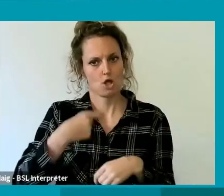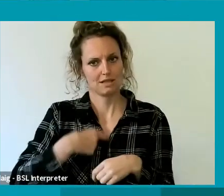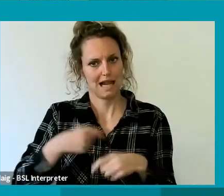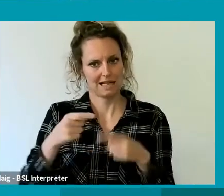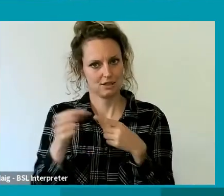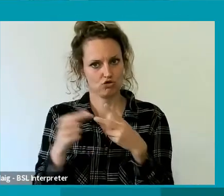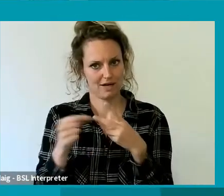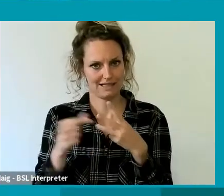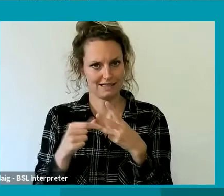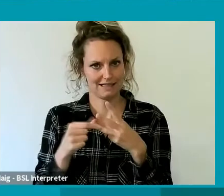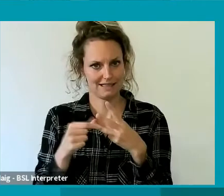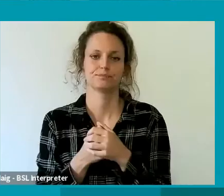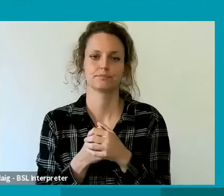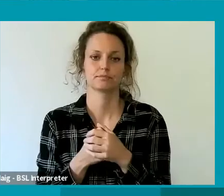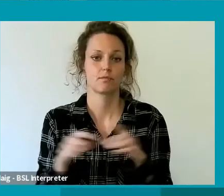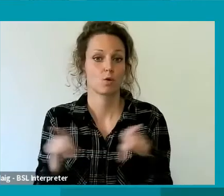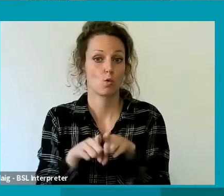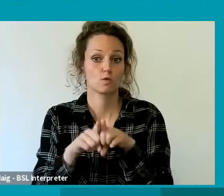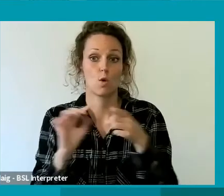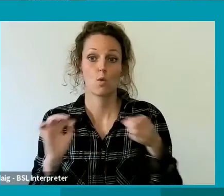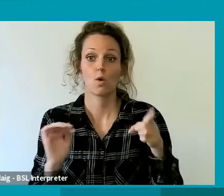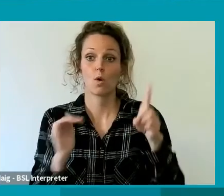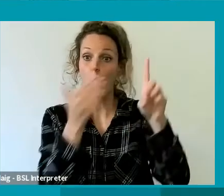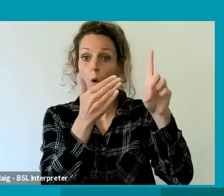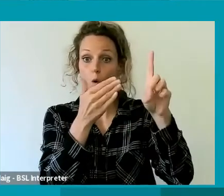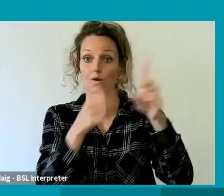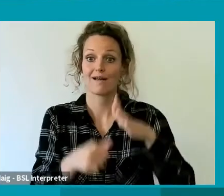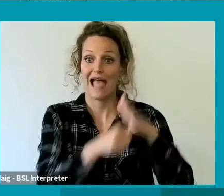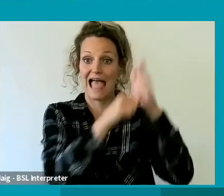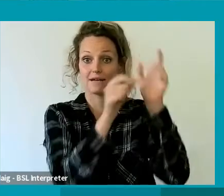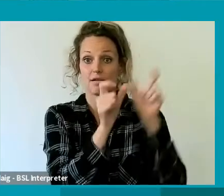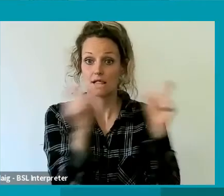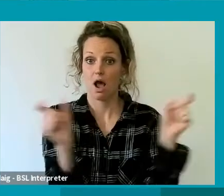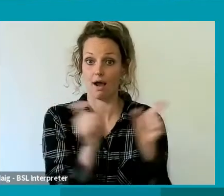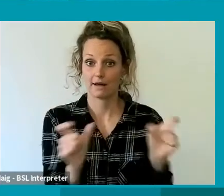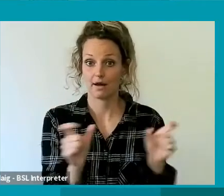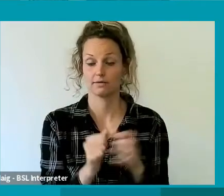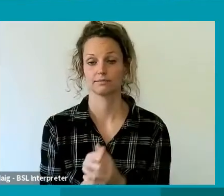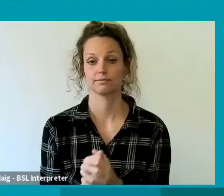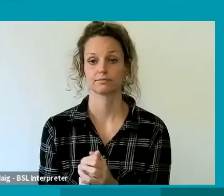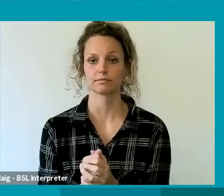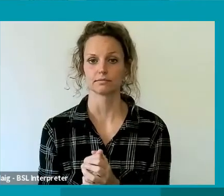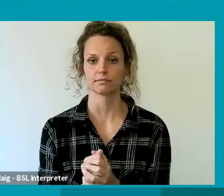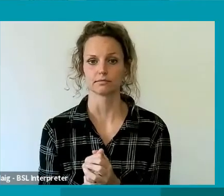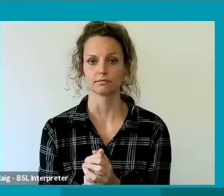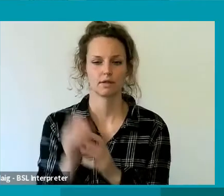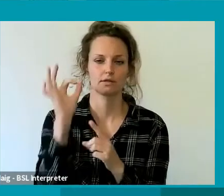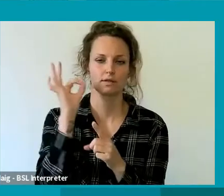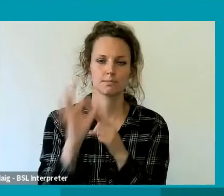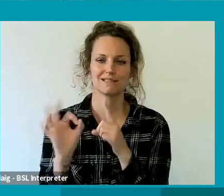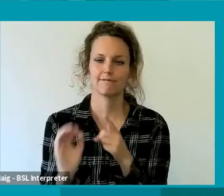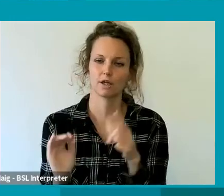This is for the individual who wants to highlight their particular cause or goal or mission. What's their purpose?